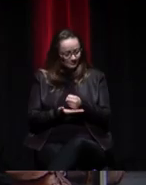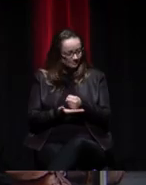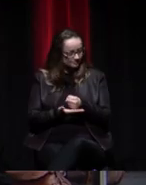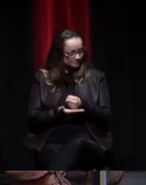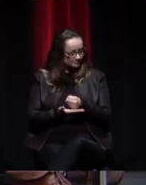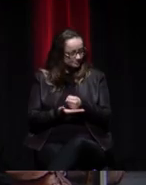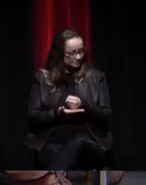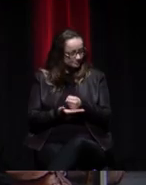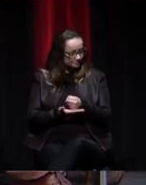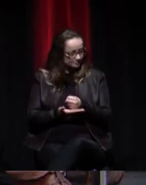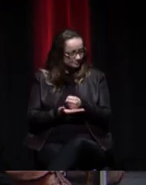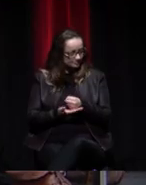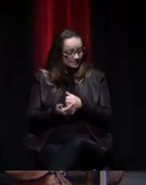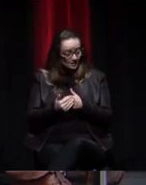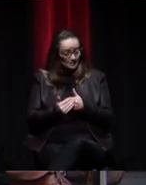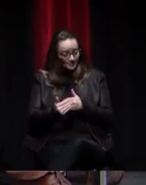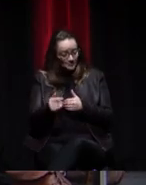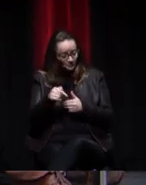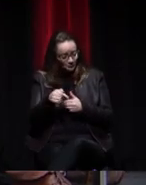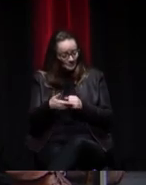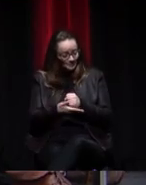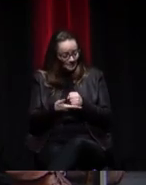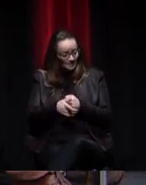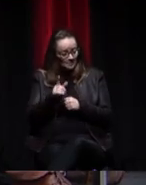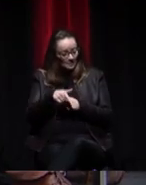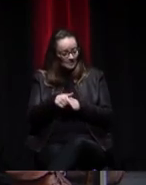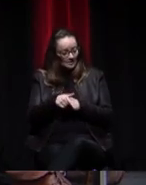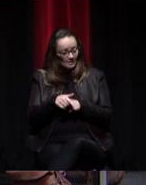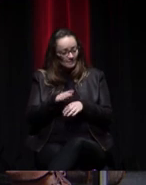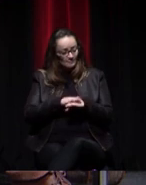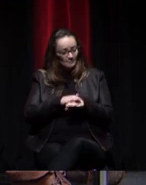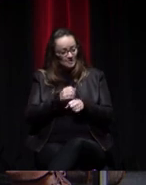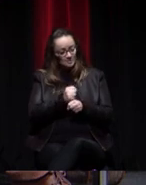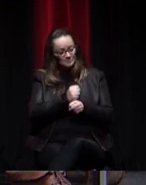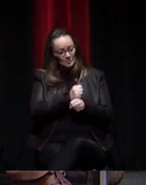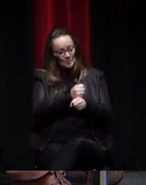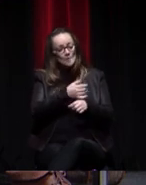upon which opinions would be built.